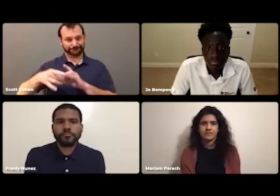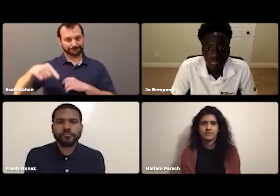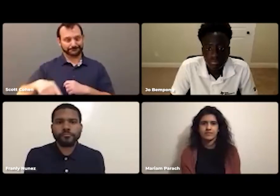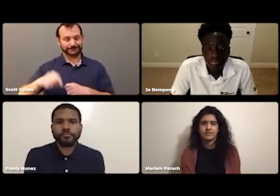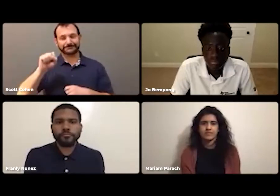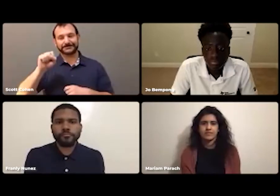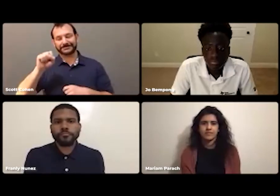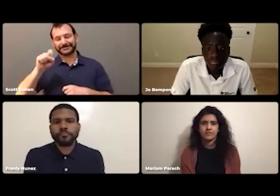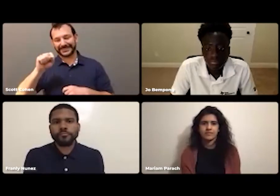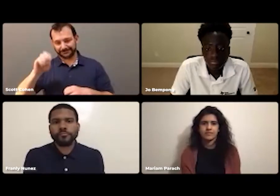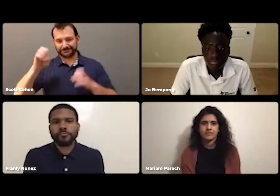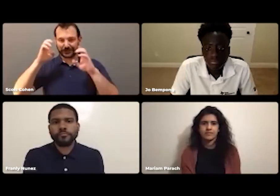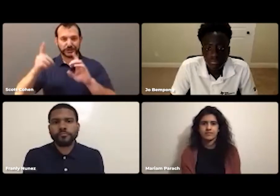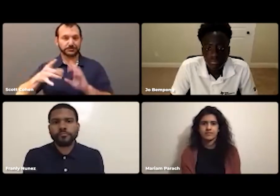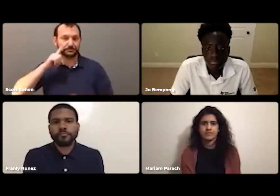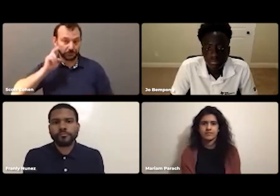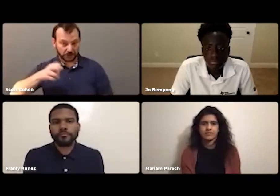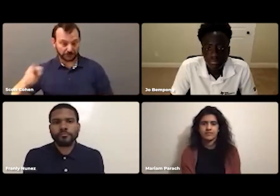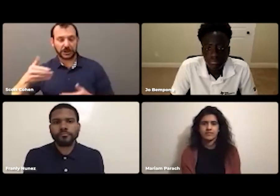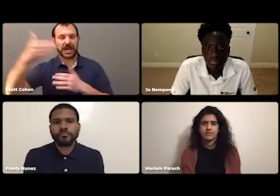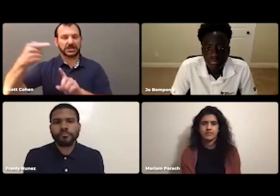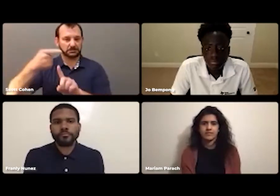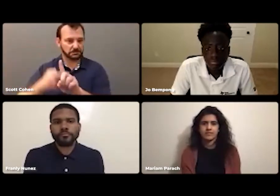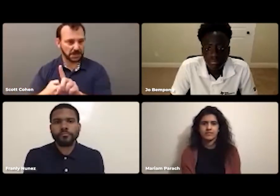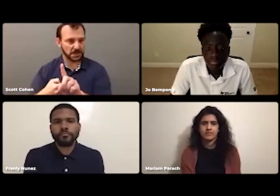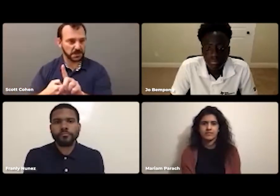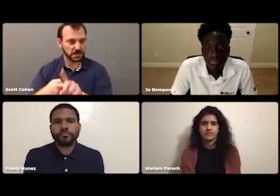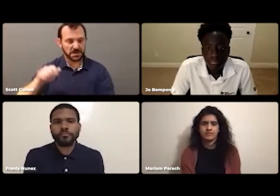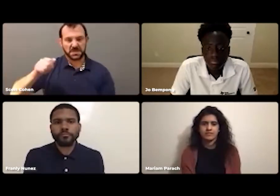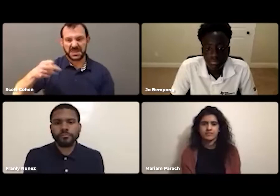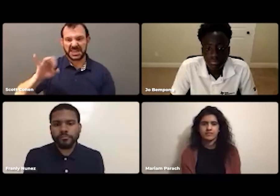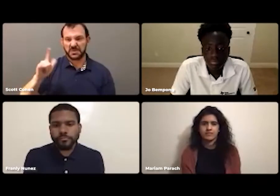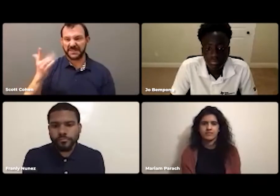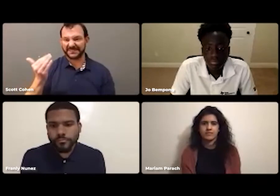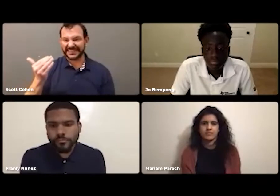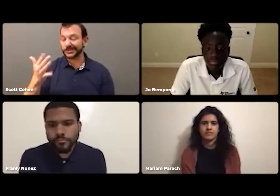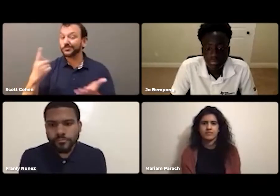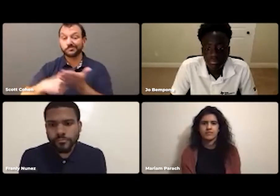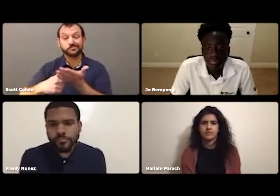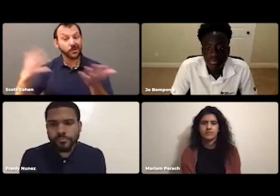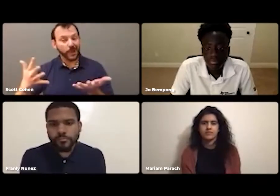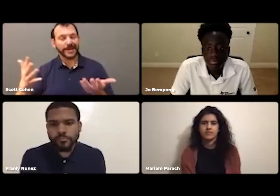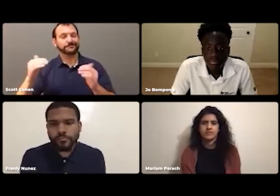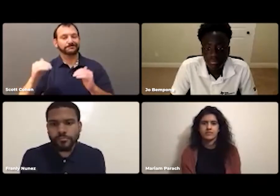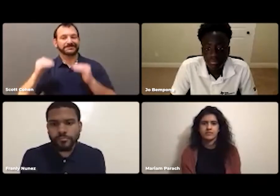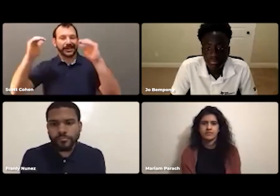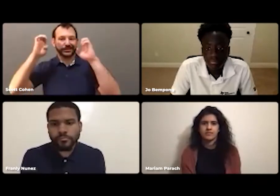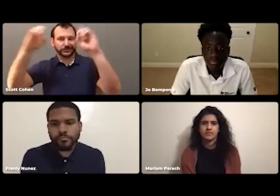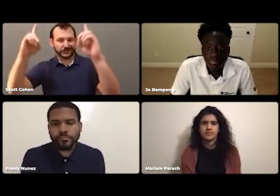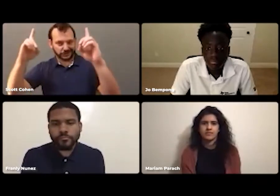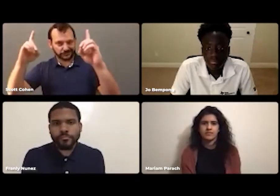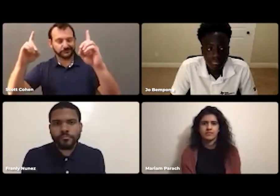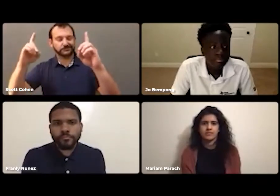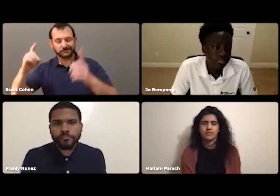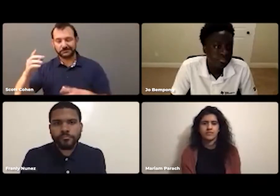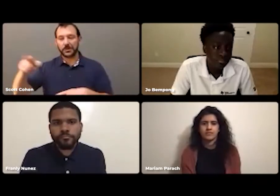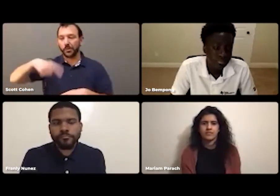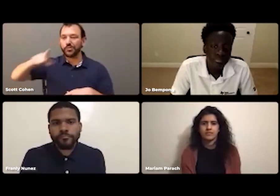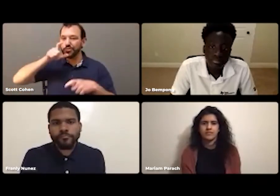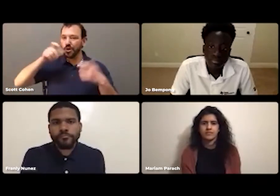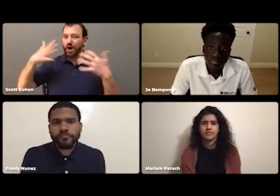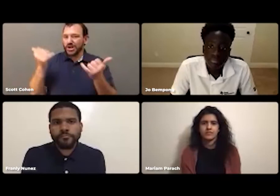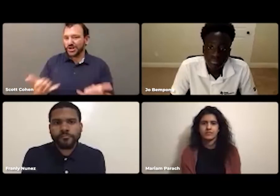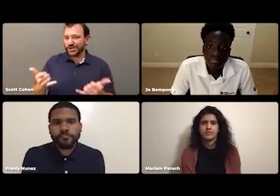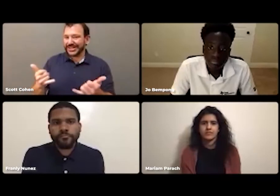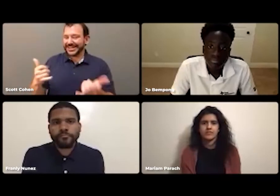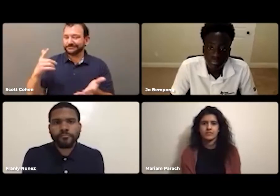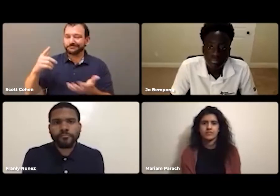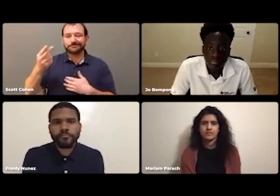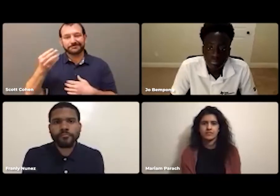Our next webinar will be on April 15, about higher education.